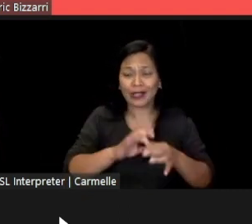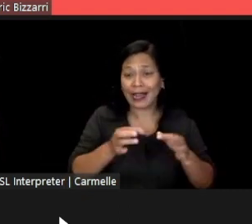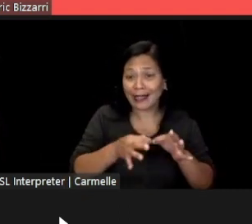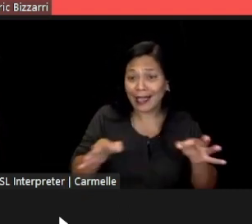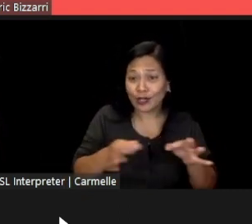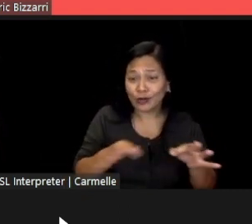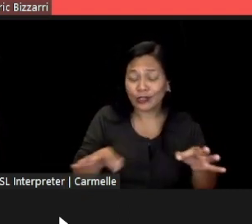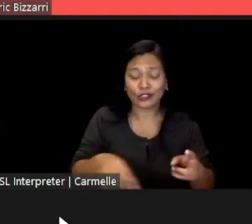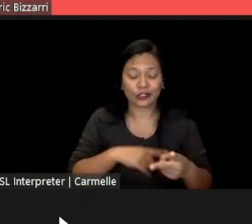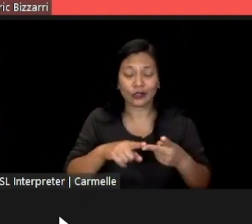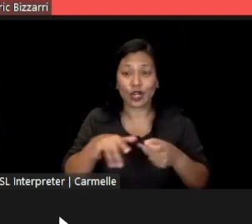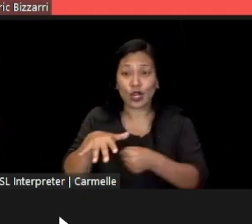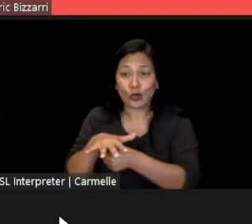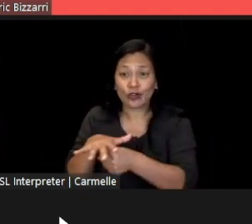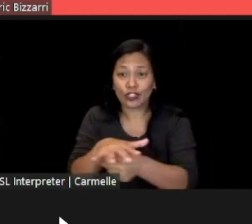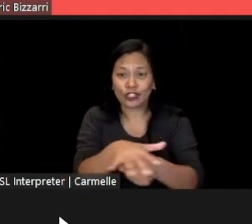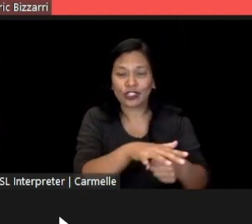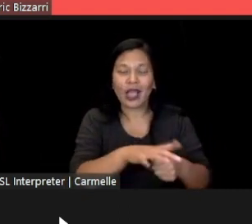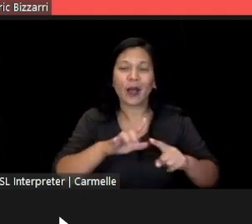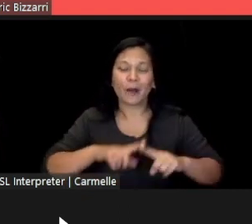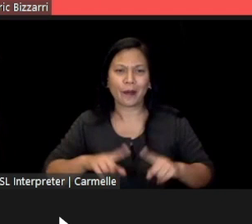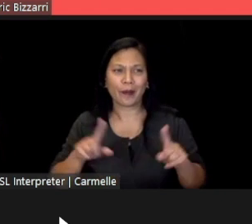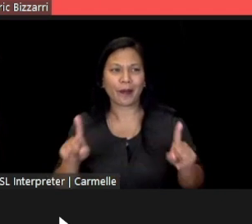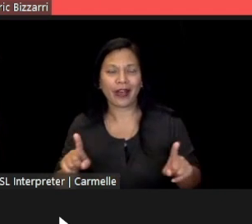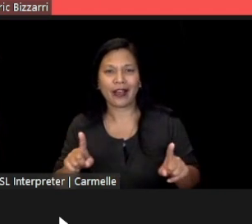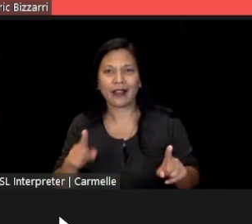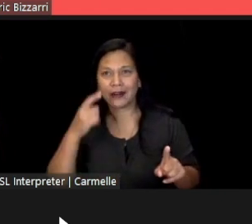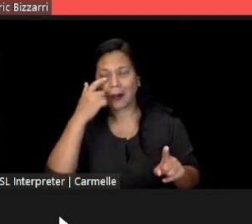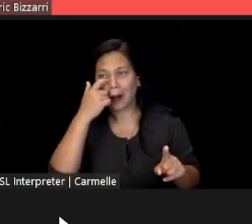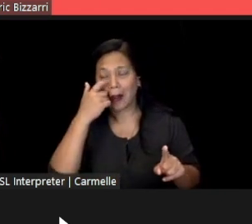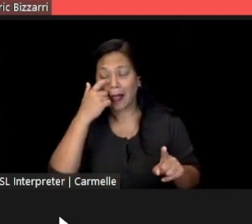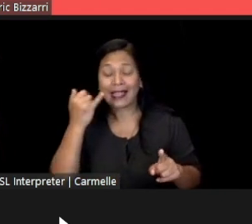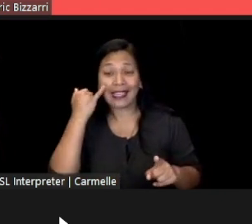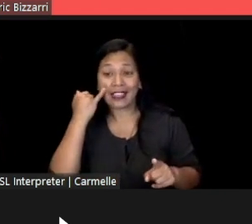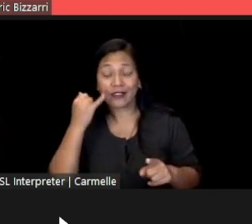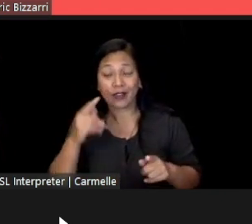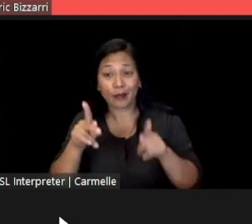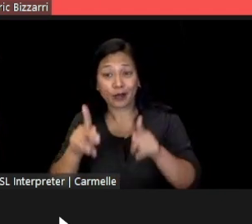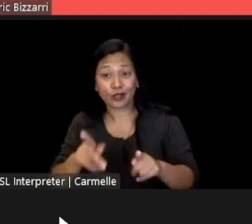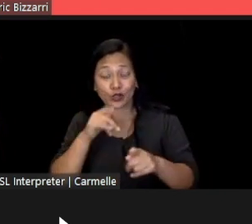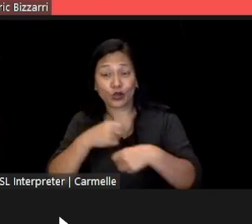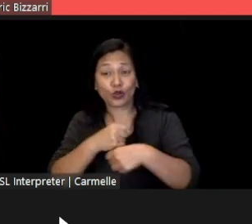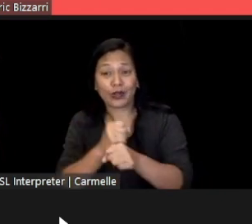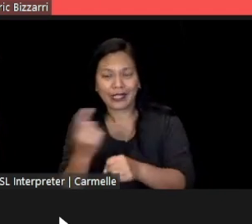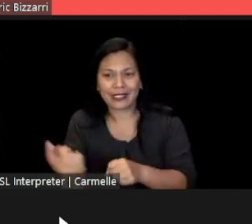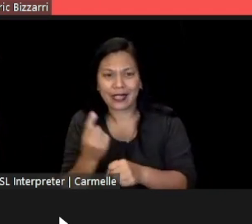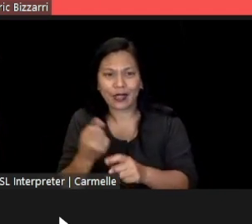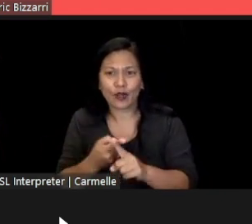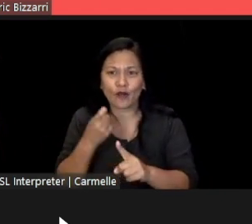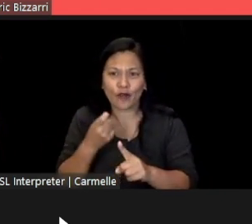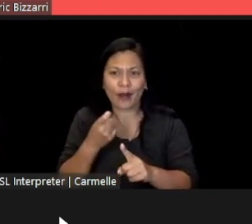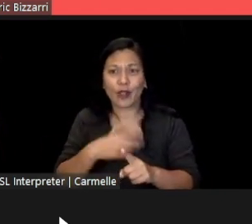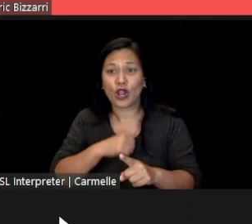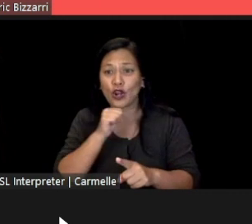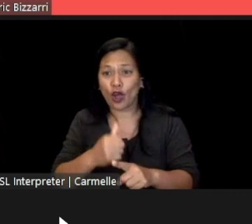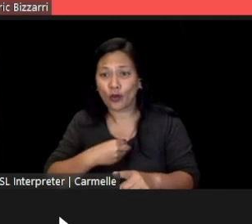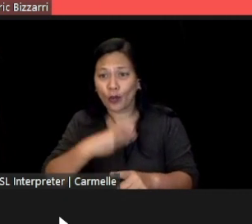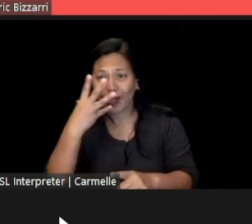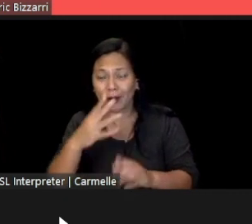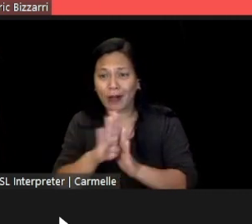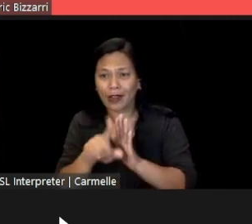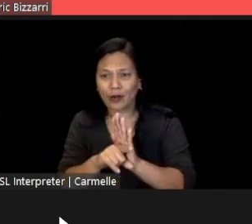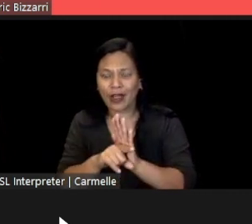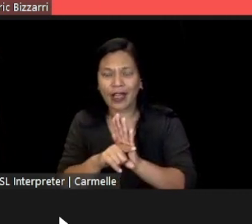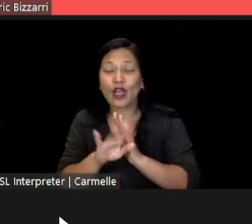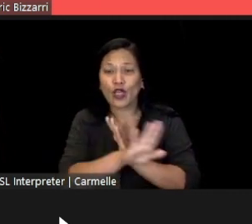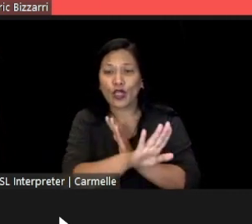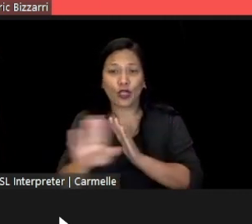But I think, creators from racialized communities have not historically had the same amount of avenues in,